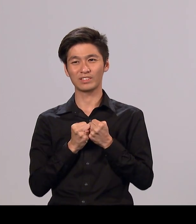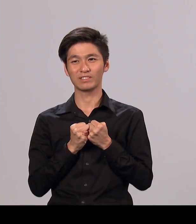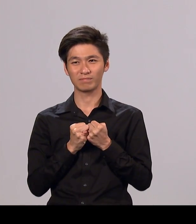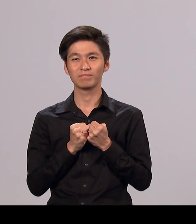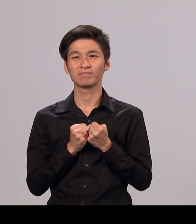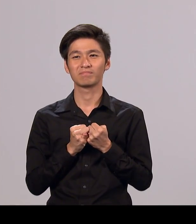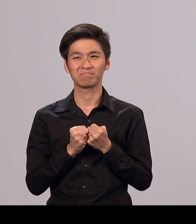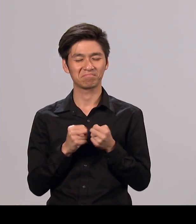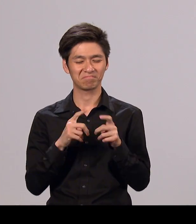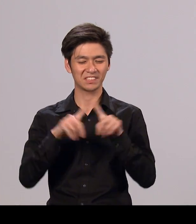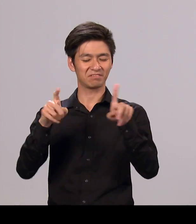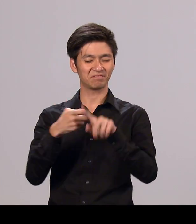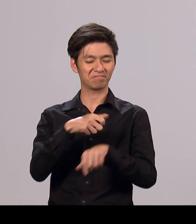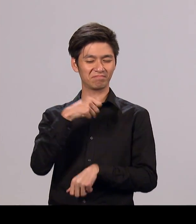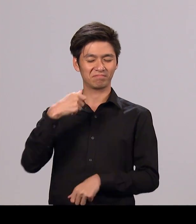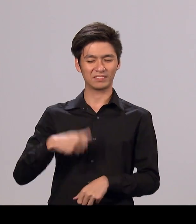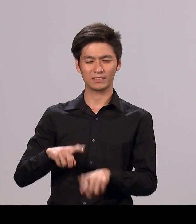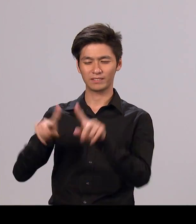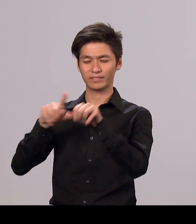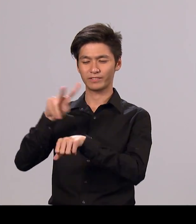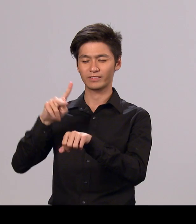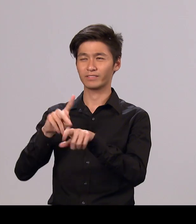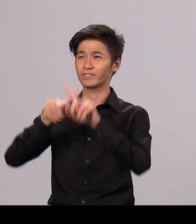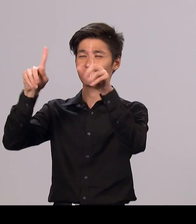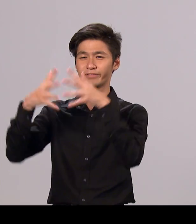Different from China’s, different from the Philippines or America.